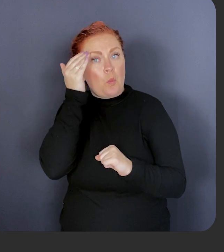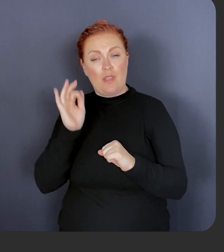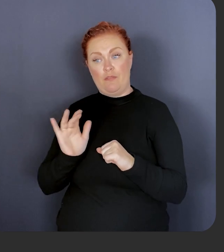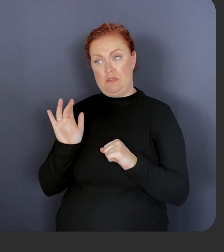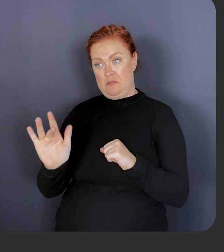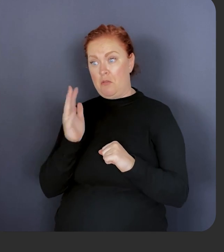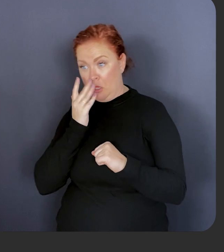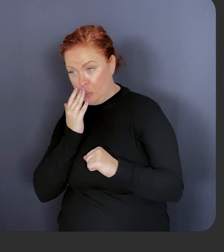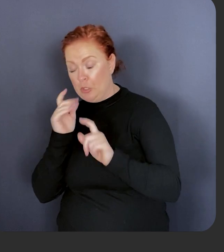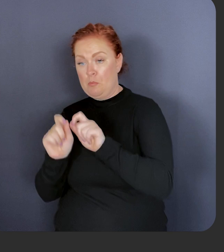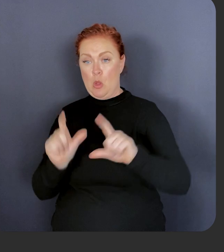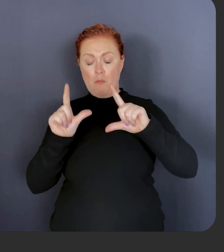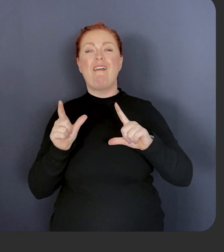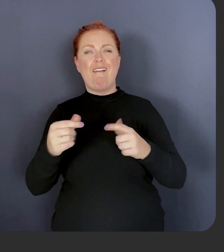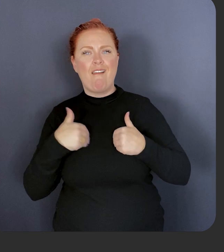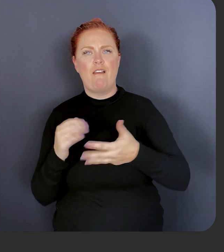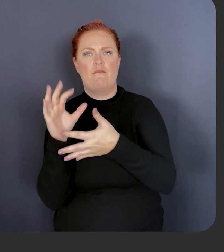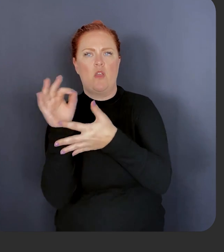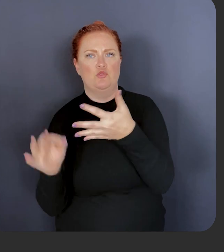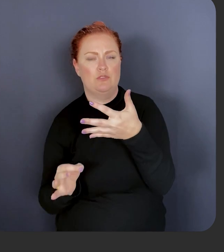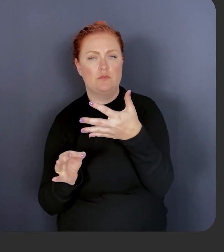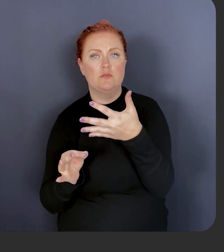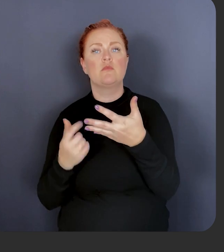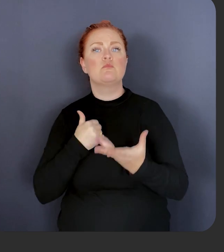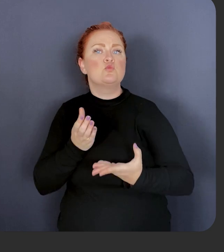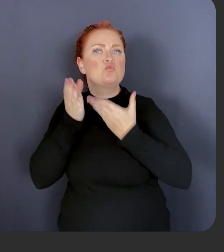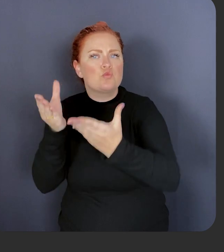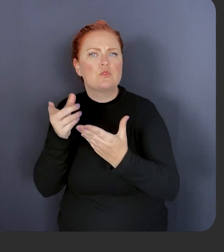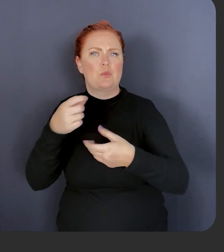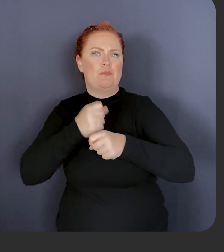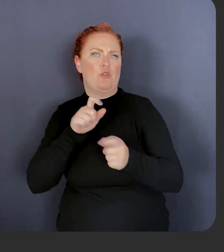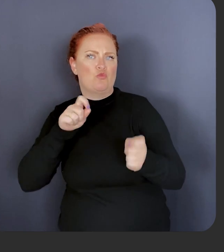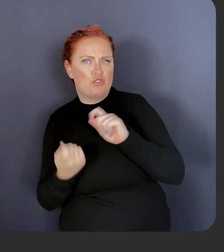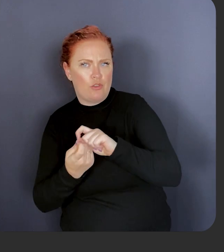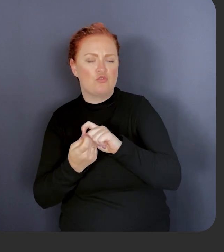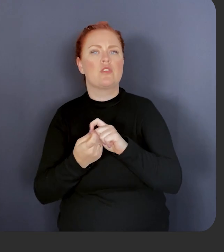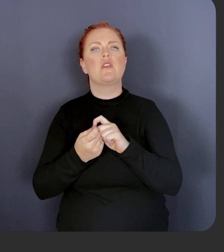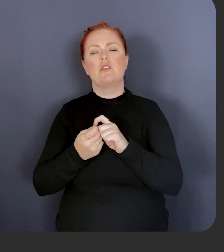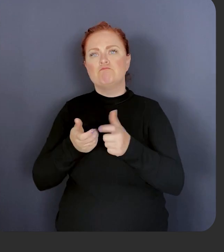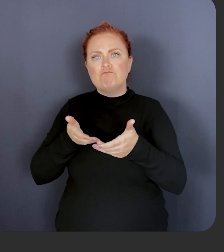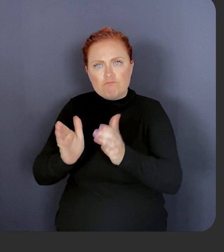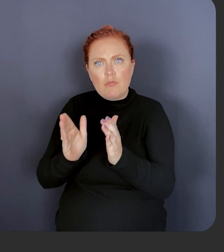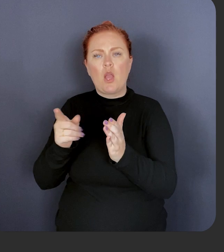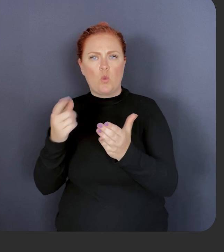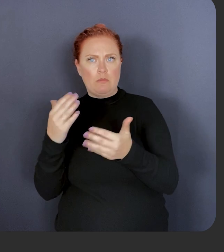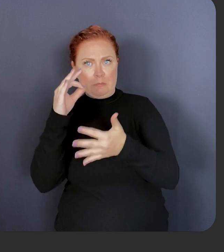if you select this color attribute, that I'm sending you to a dialogue, and I'm letting you make a change here before applying